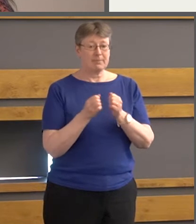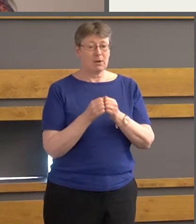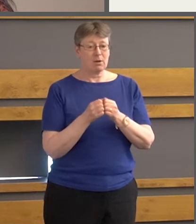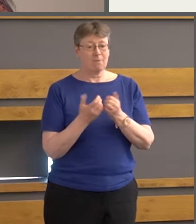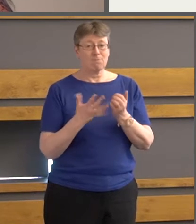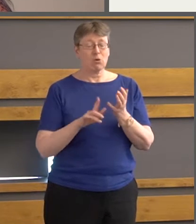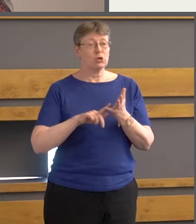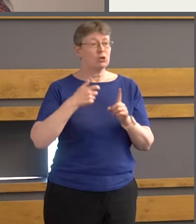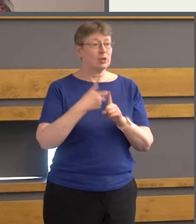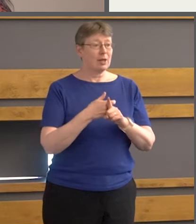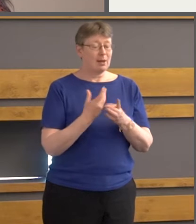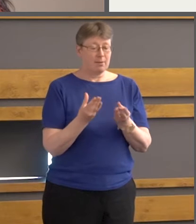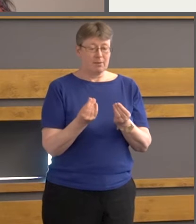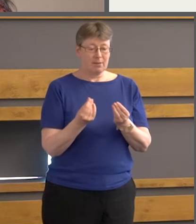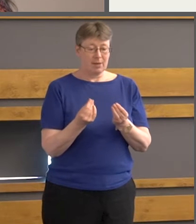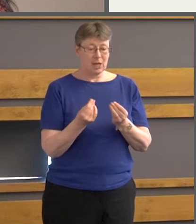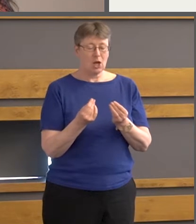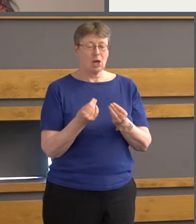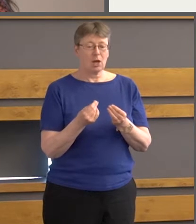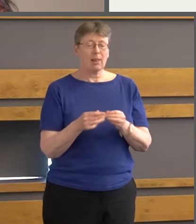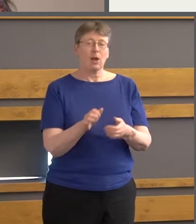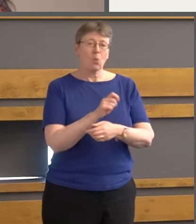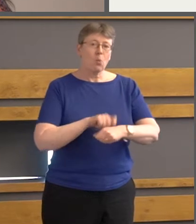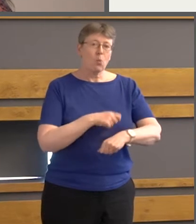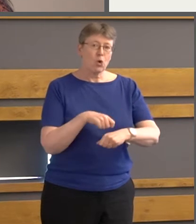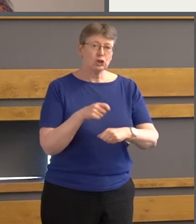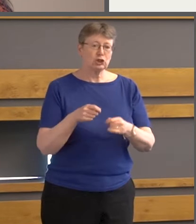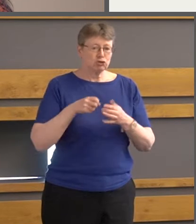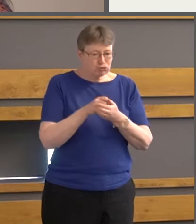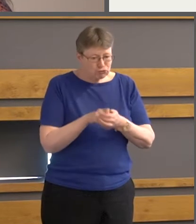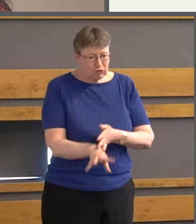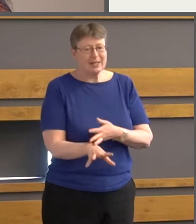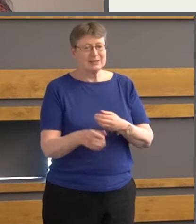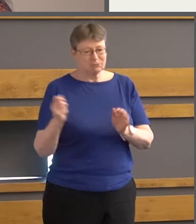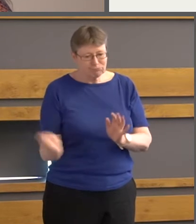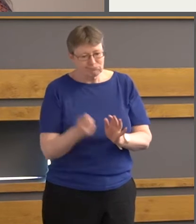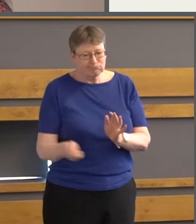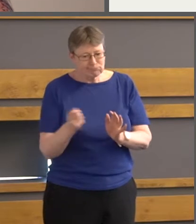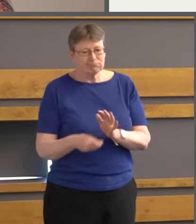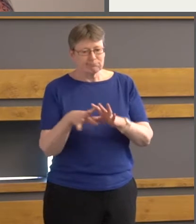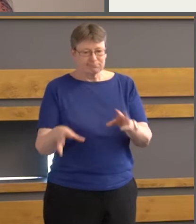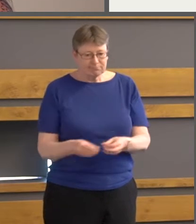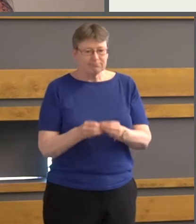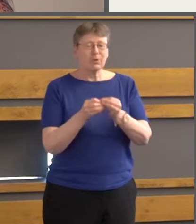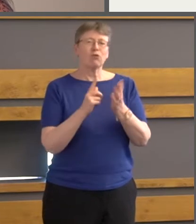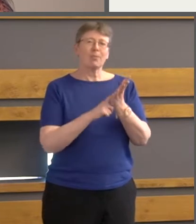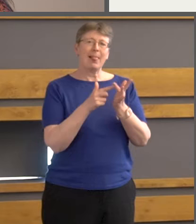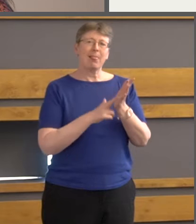was made from the pulp of washed, shredded, and beaten rags of linen and cotton. The rags were collected by rag and bone men